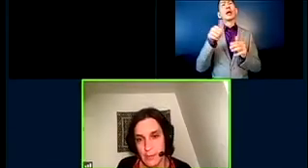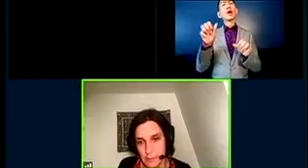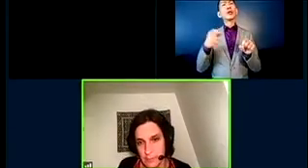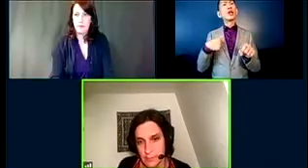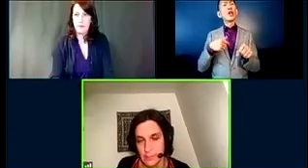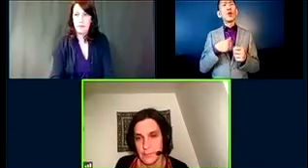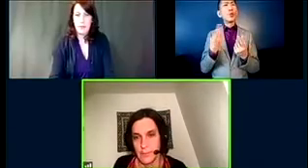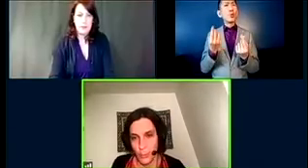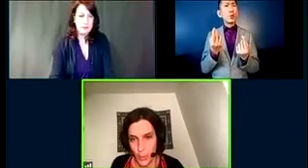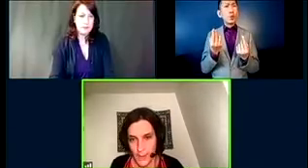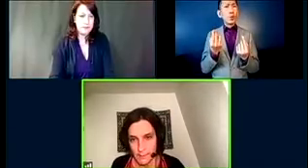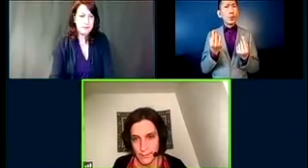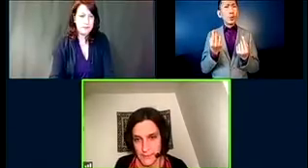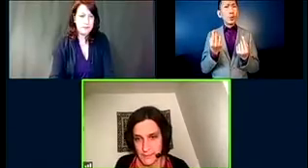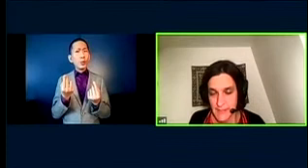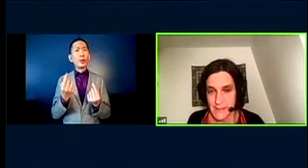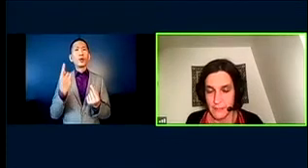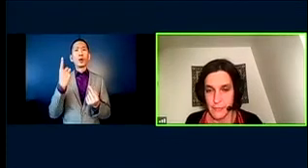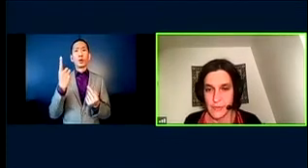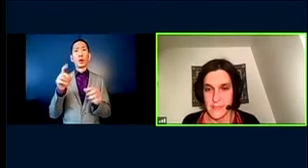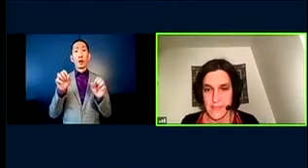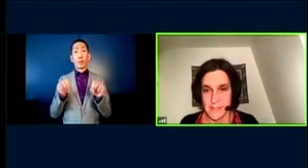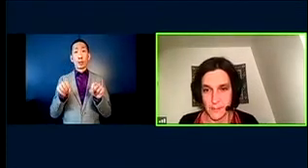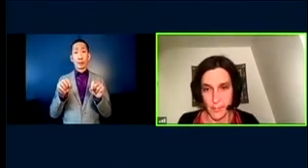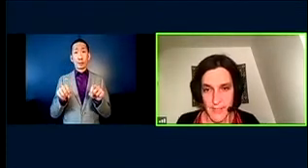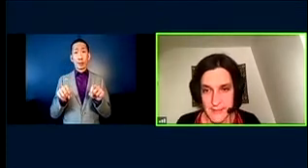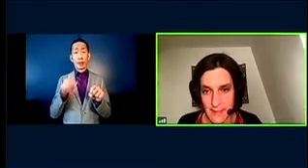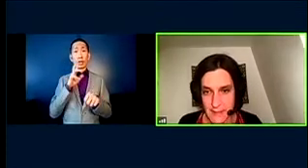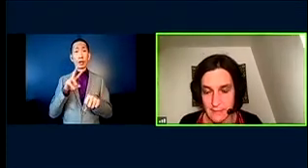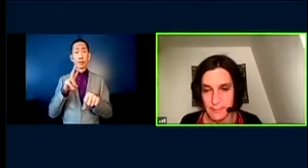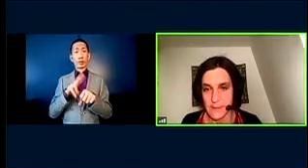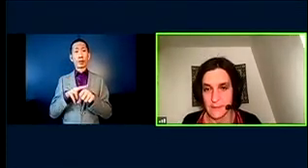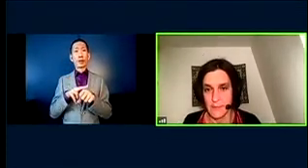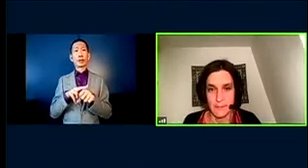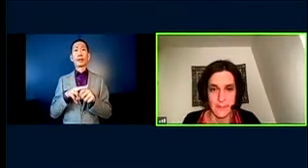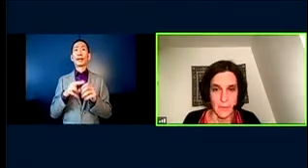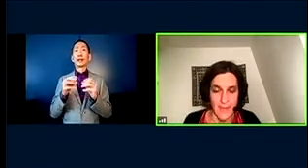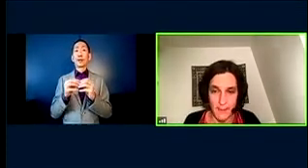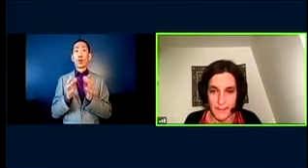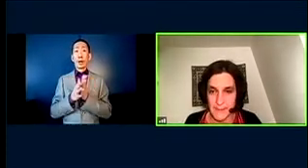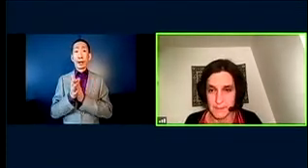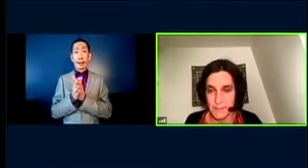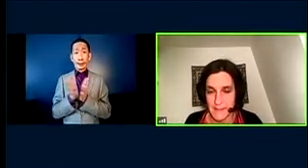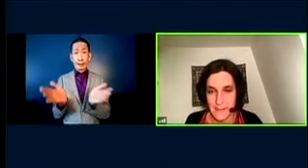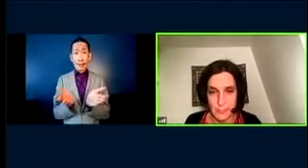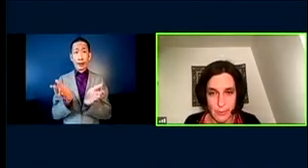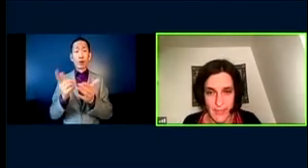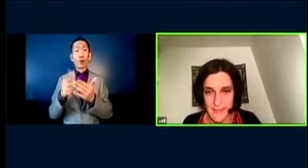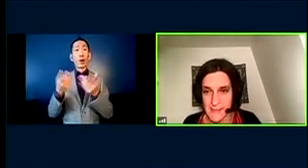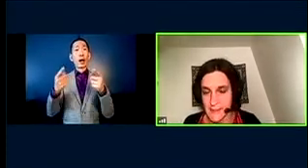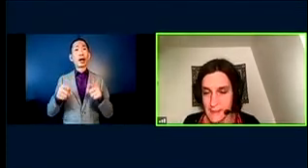SO, WHAT ELSE CAN WE DO? WELL, ONE POSSIBILITY OF COURSE IS SMALL INCENTIVE BECAUSE MAYBE